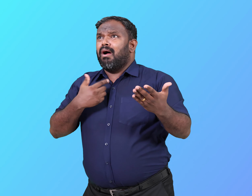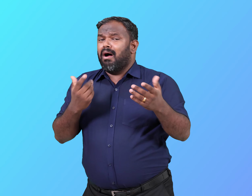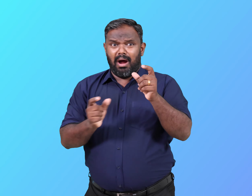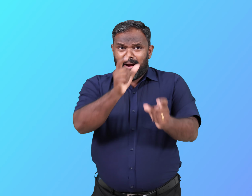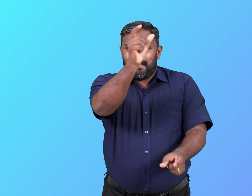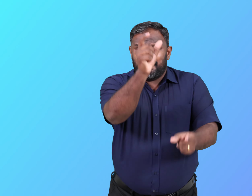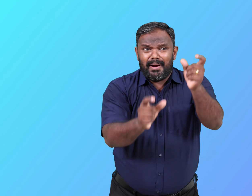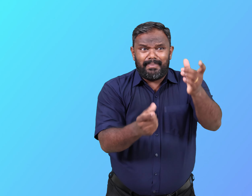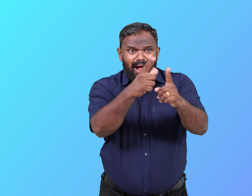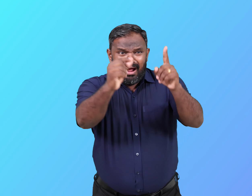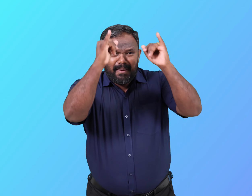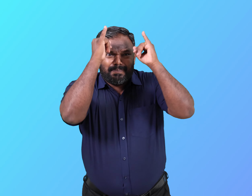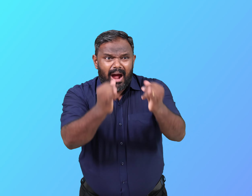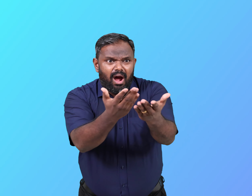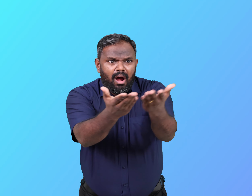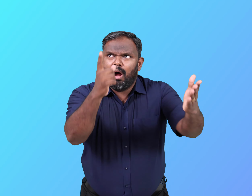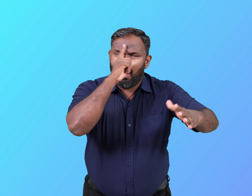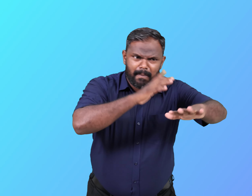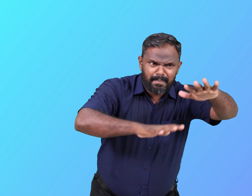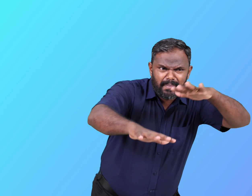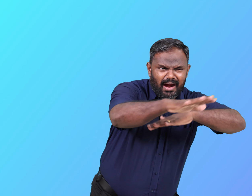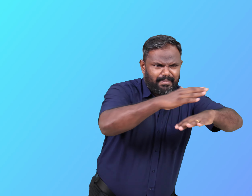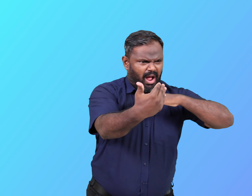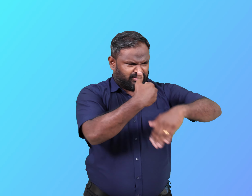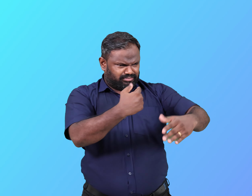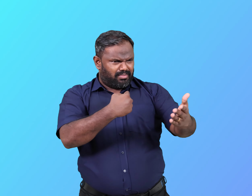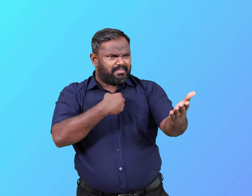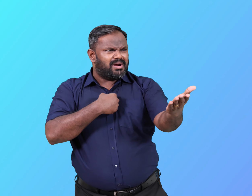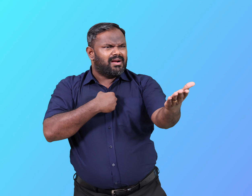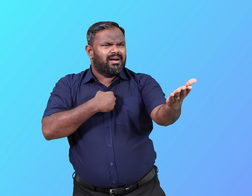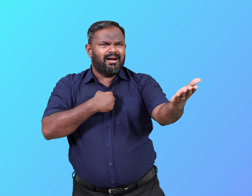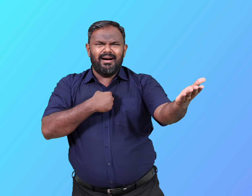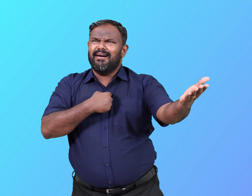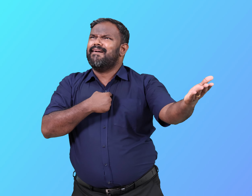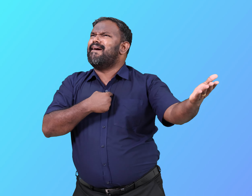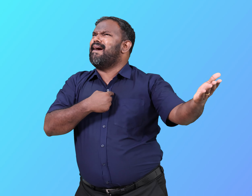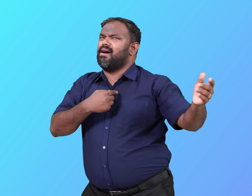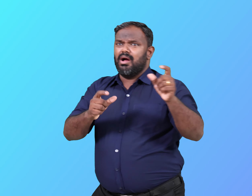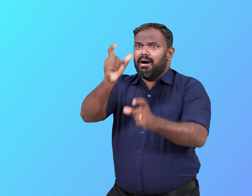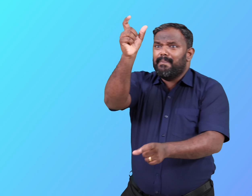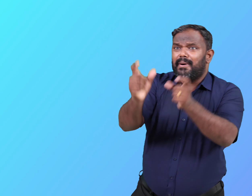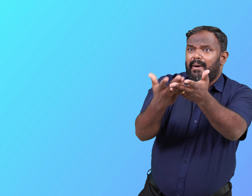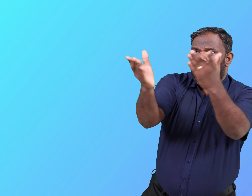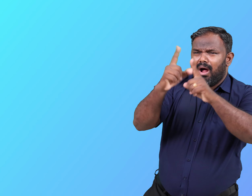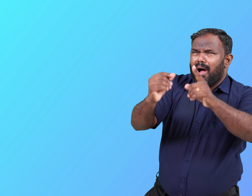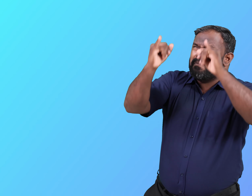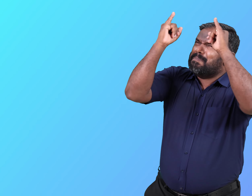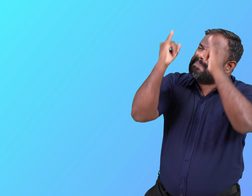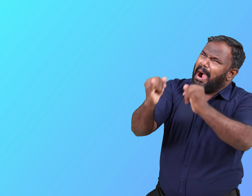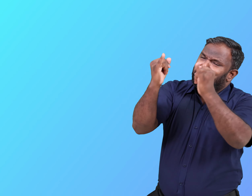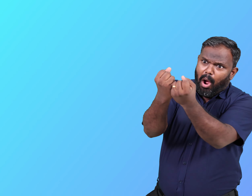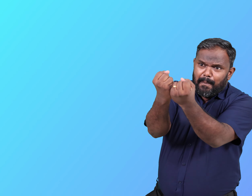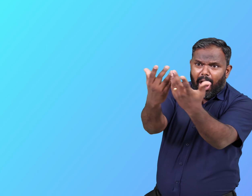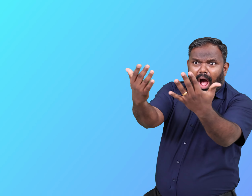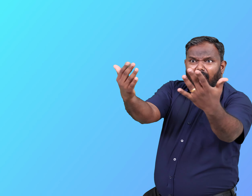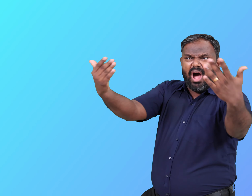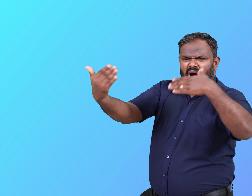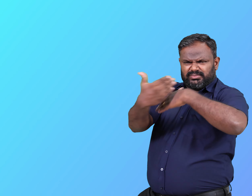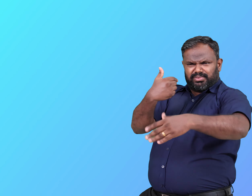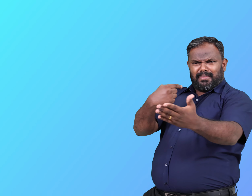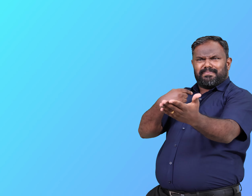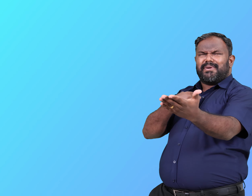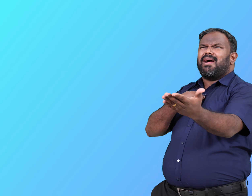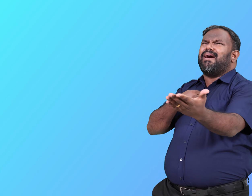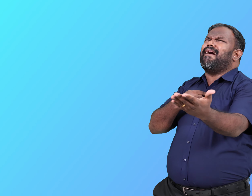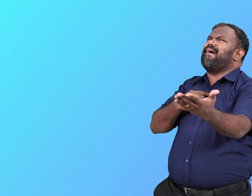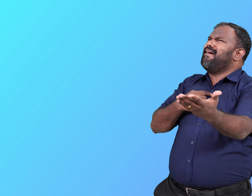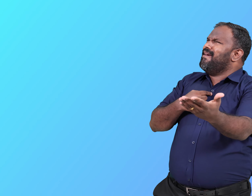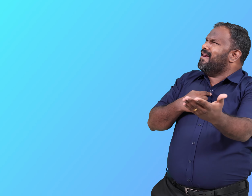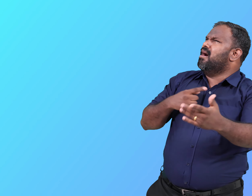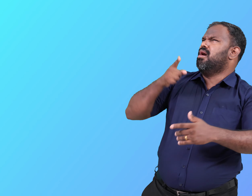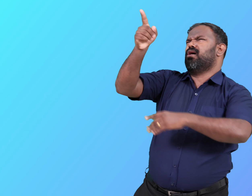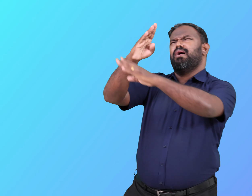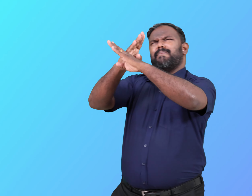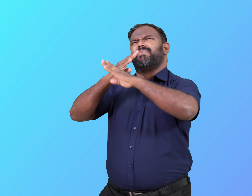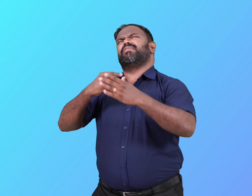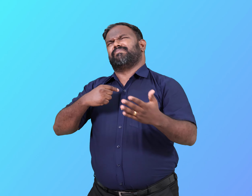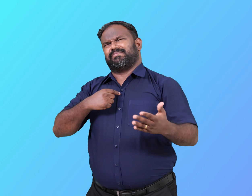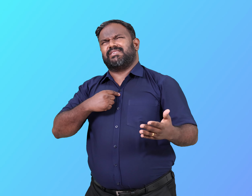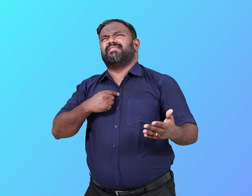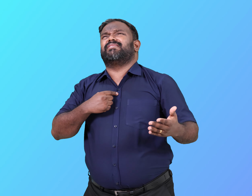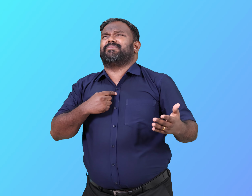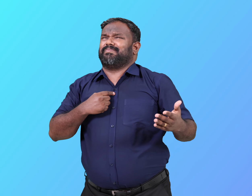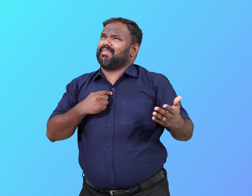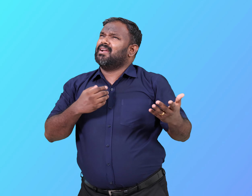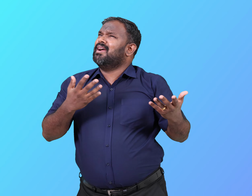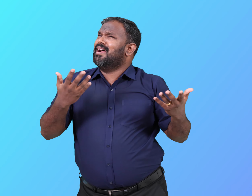Protect me from the secret plans of the wicked; hide me from that gang of evil people.